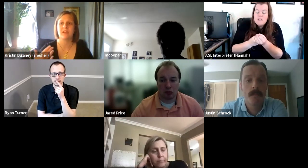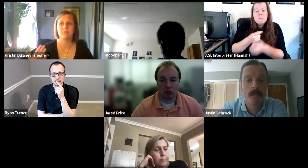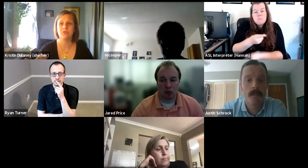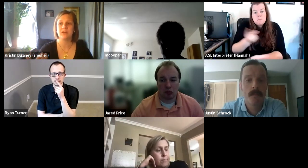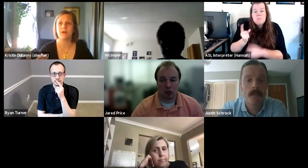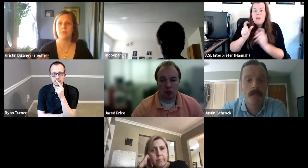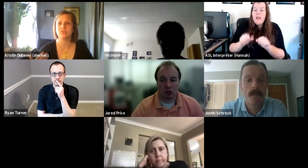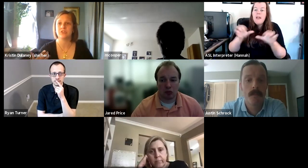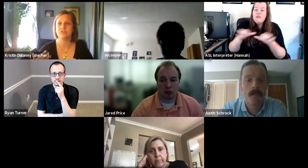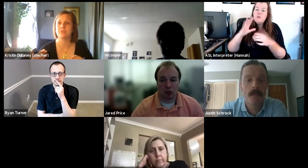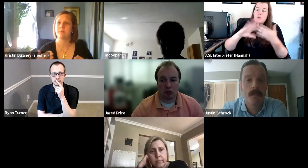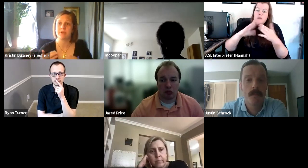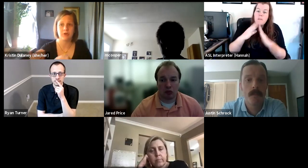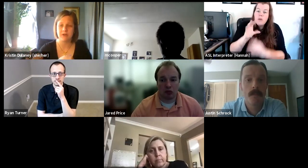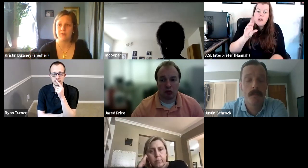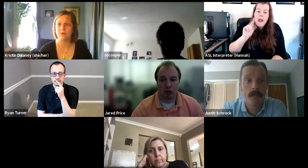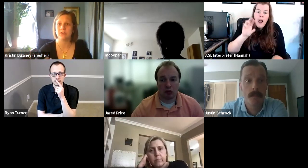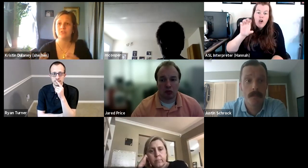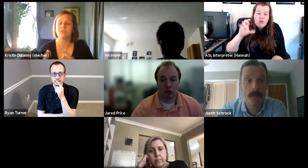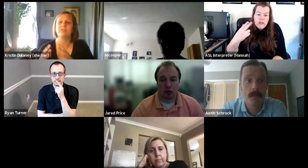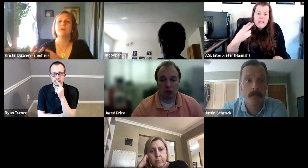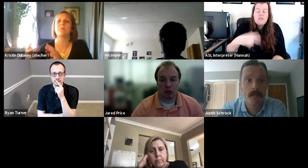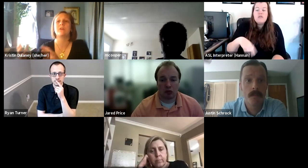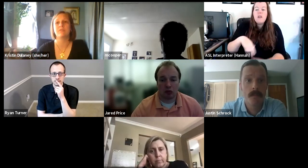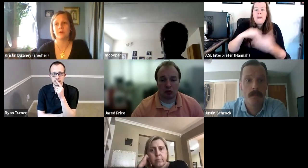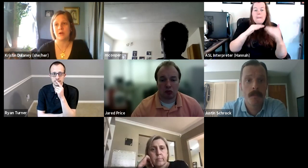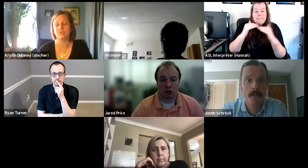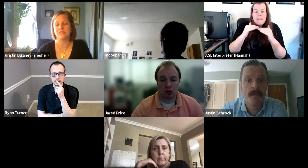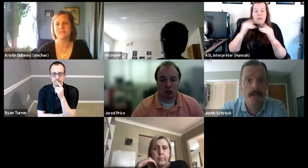that community outreach and do like peer-to-peer outreach so that they're aware of their options.